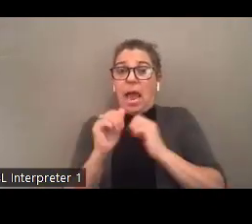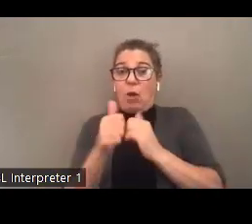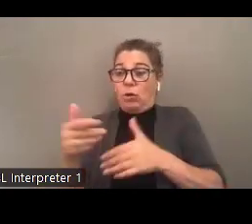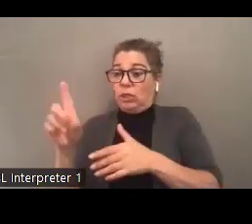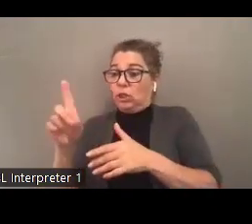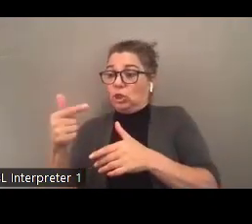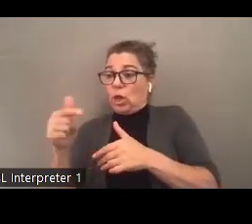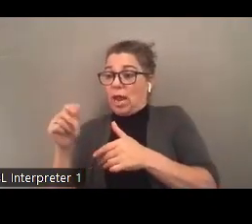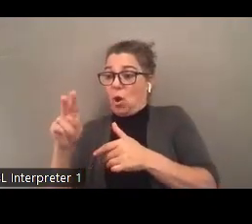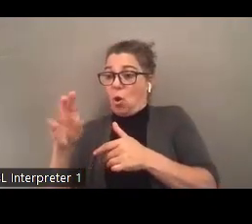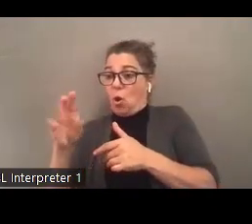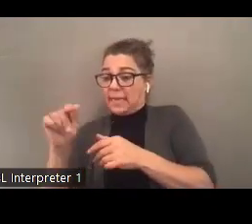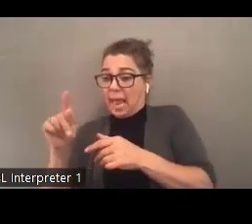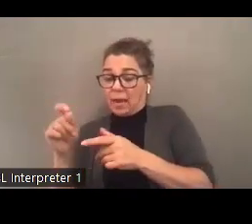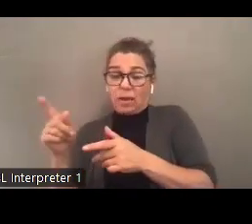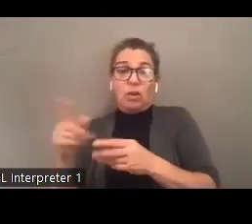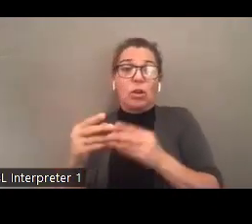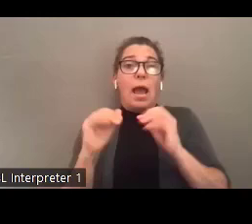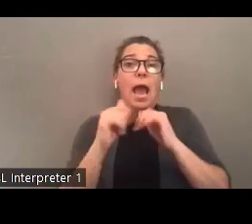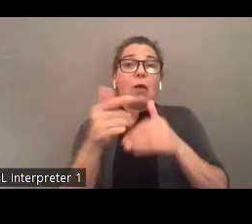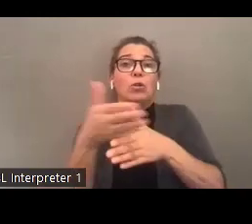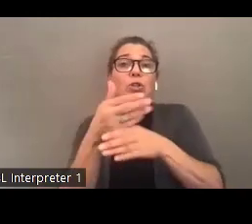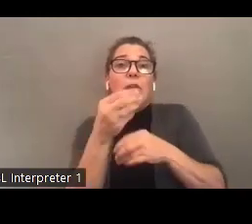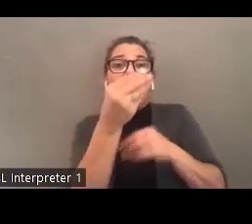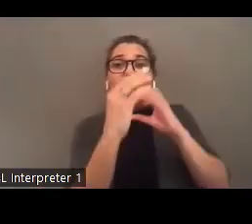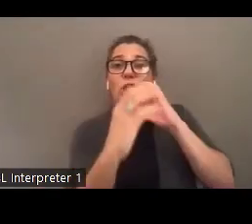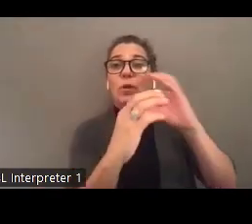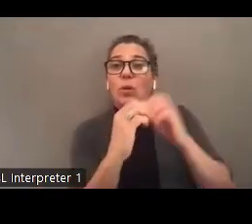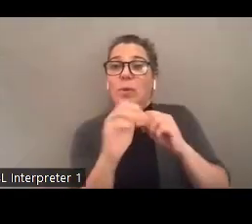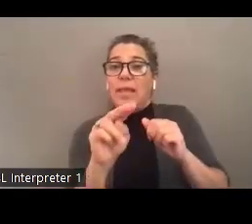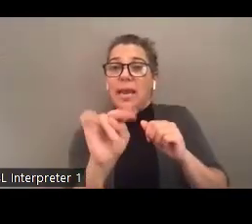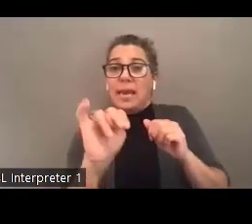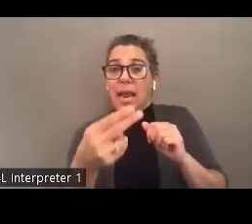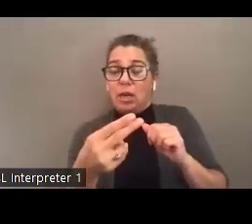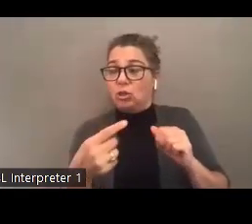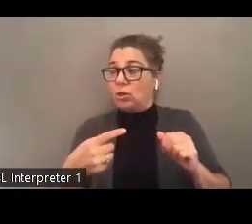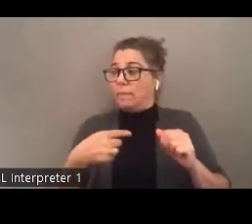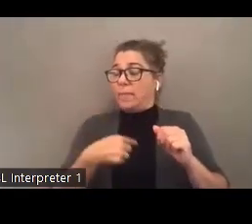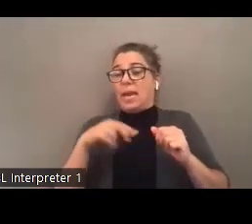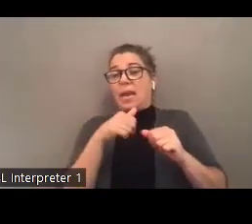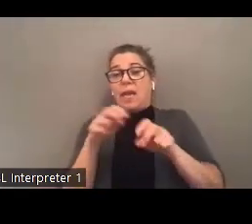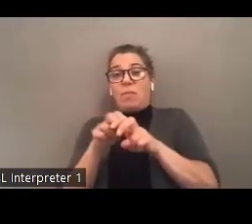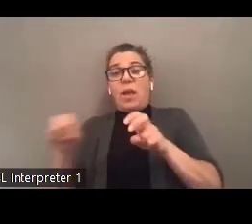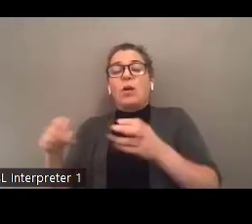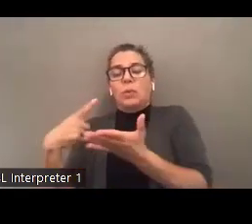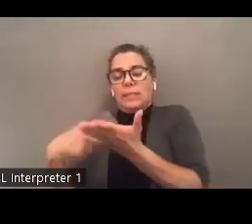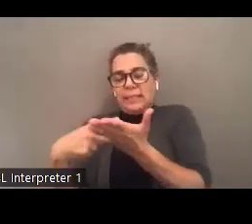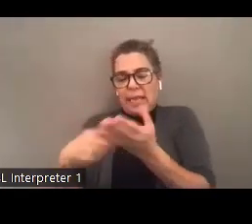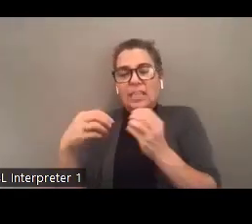should be communicated to NIH. The other panelists and I will be discussing these topics in more detail in this webinar.